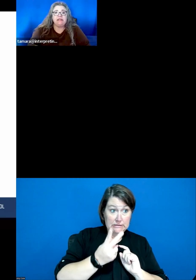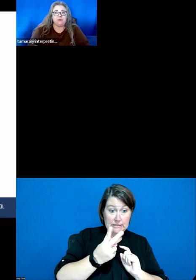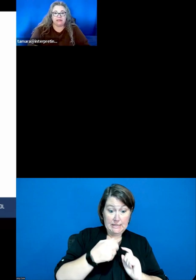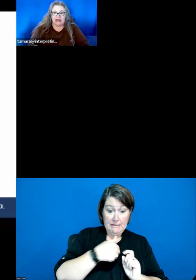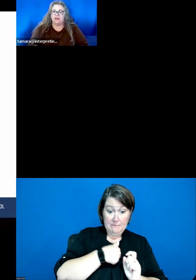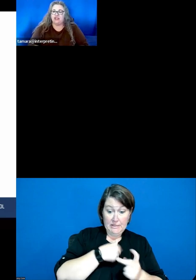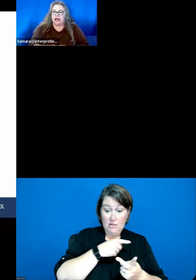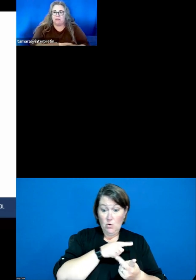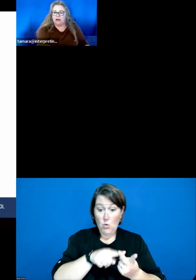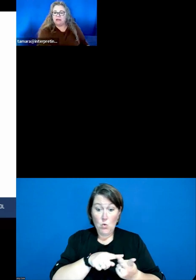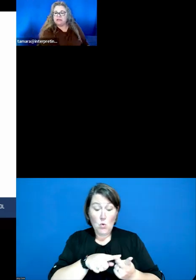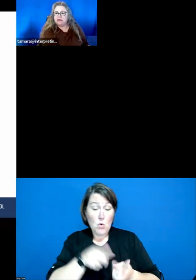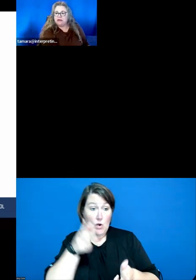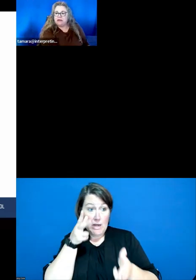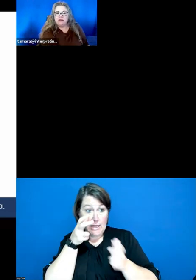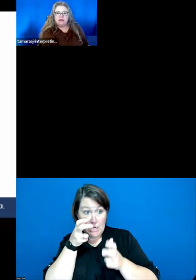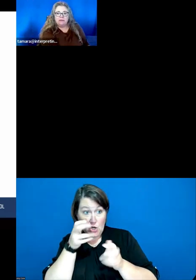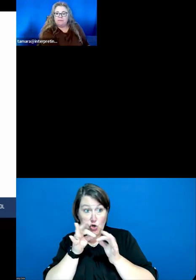please put that in the chat box.